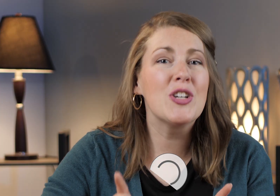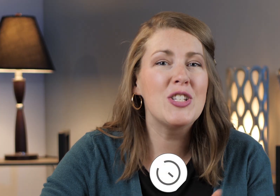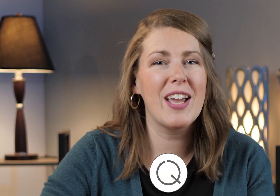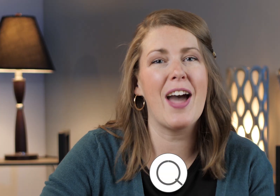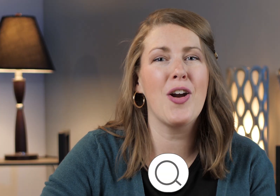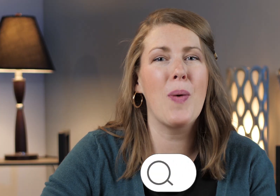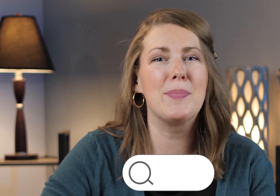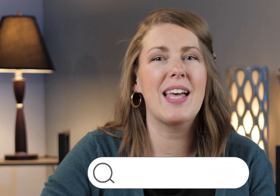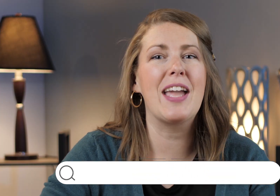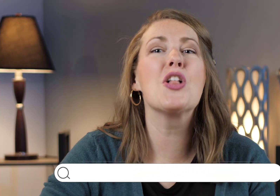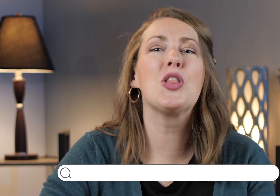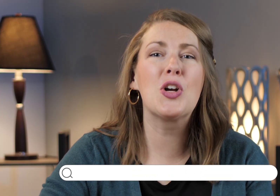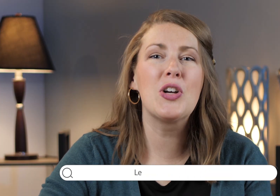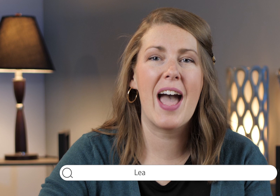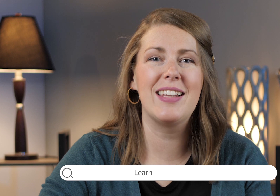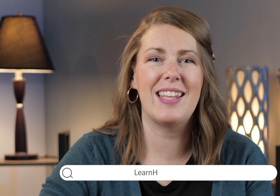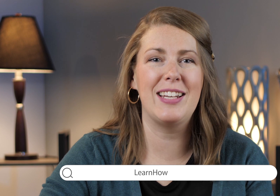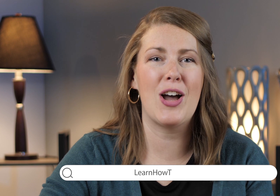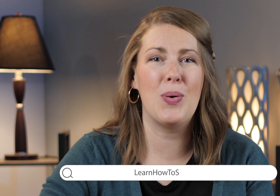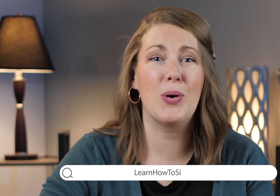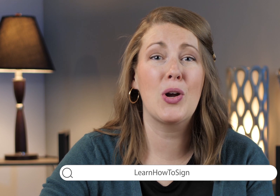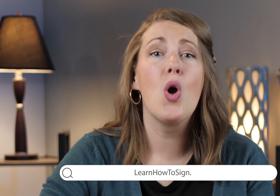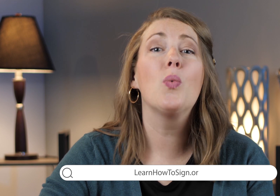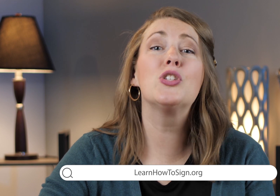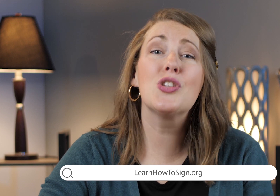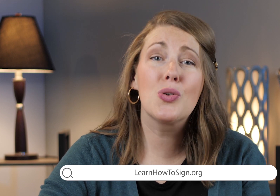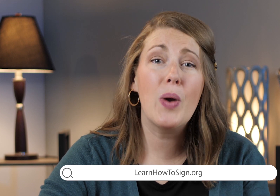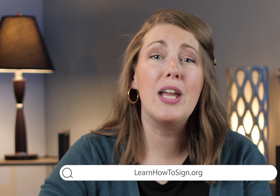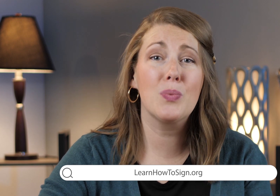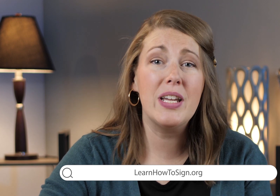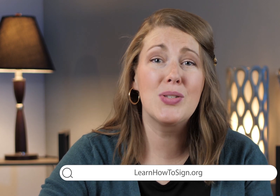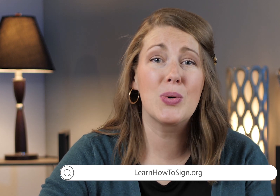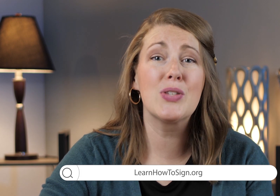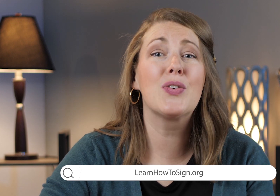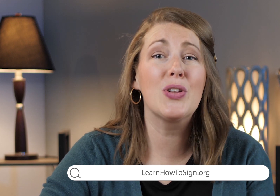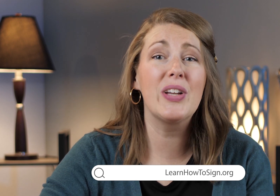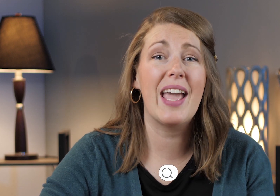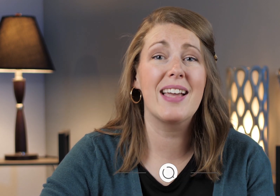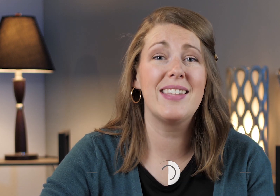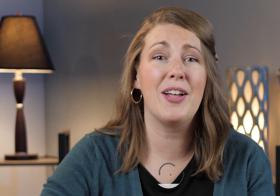to check out our website learnhowtosign.org which is a great resource for learning ASL